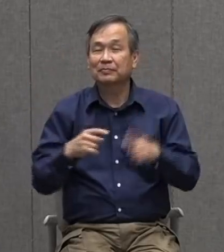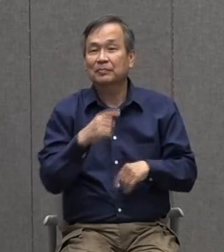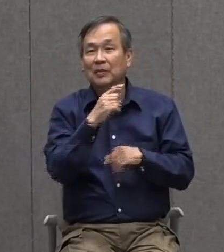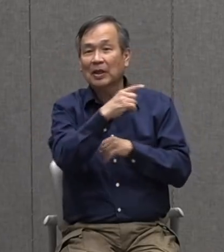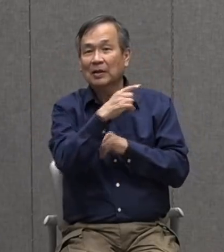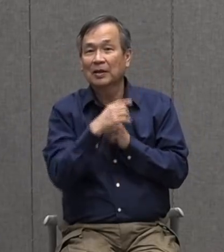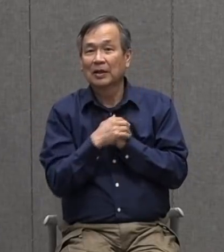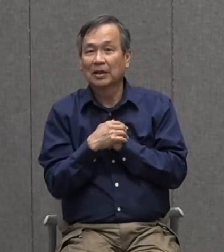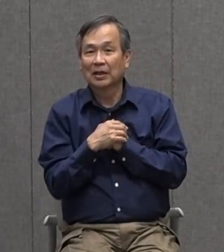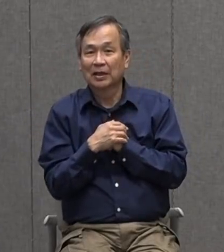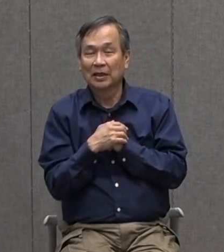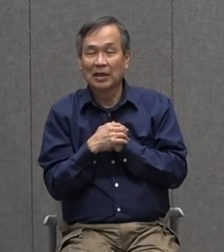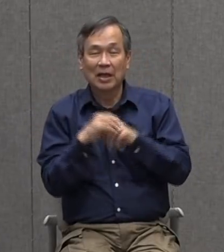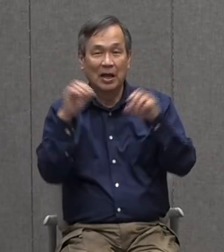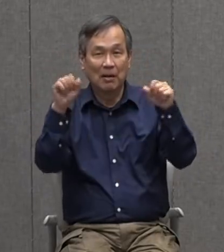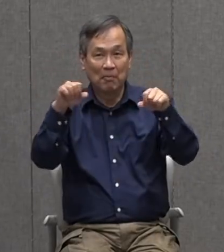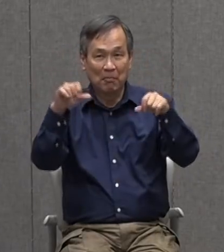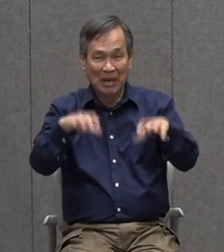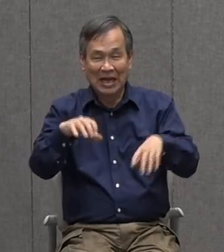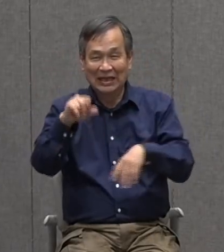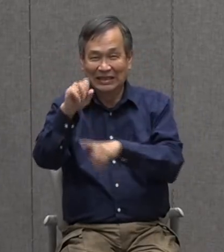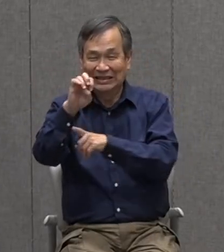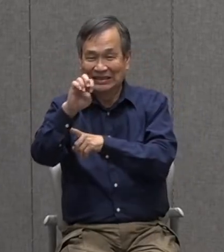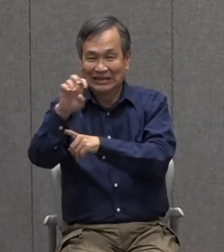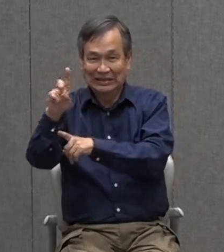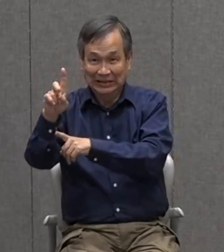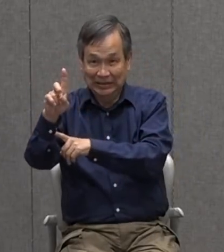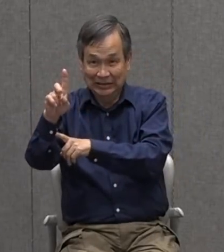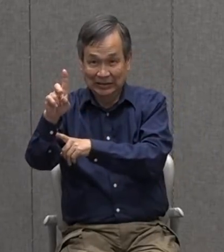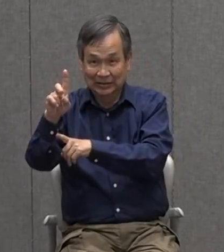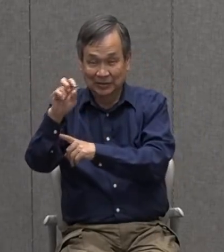and so I'm gonna move this really fast, so it's not my own purpose.